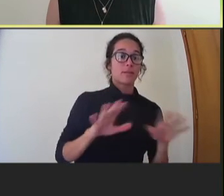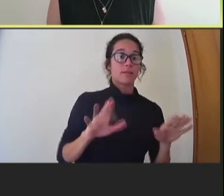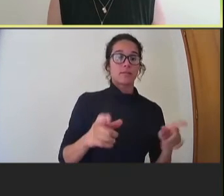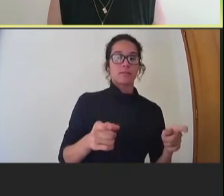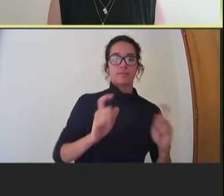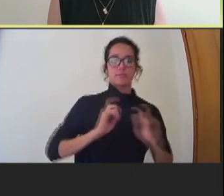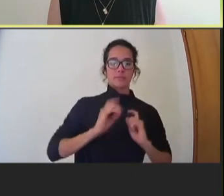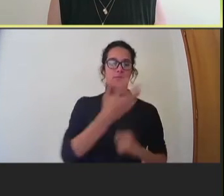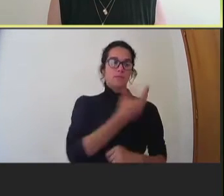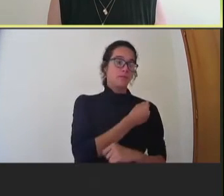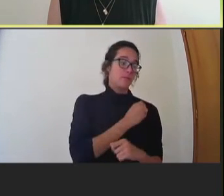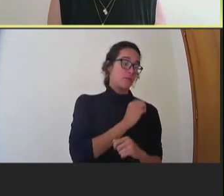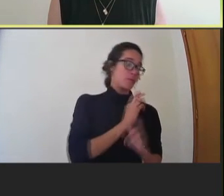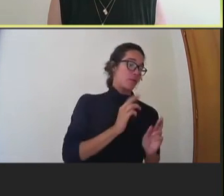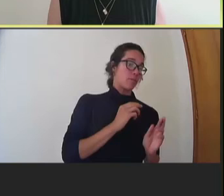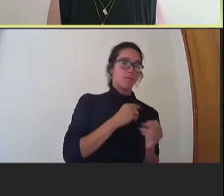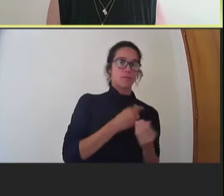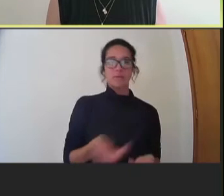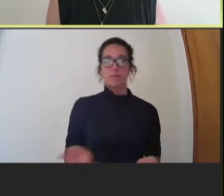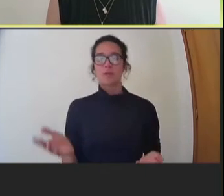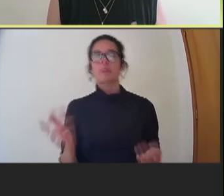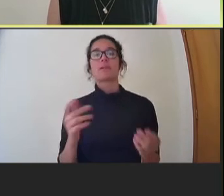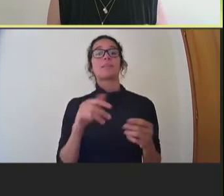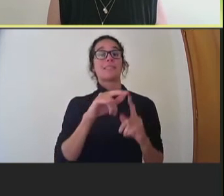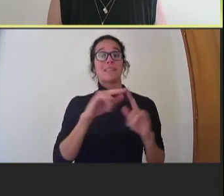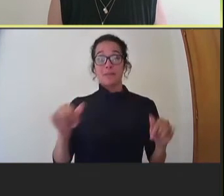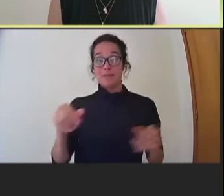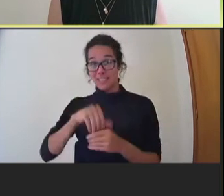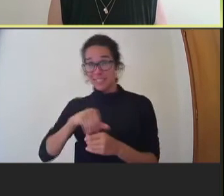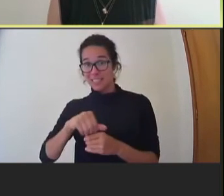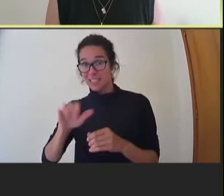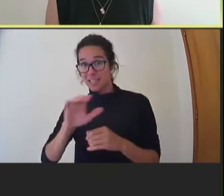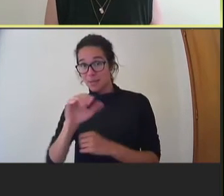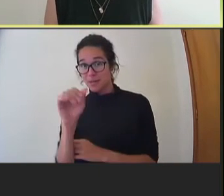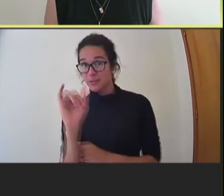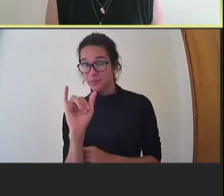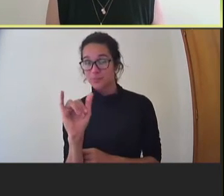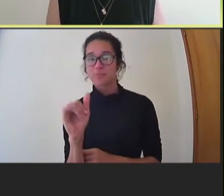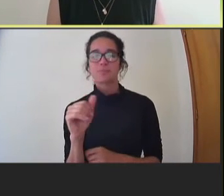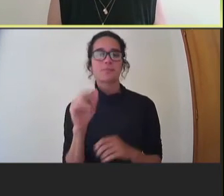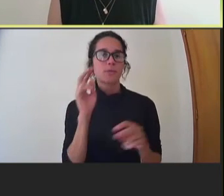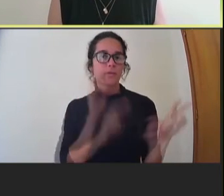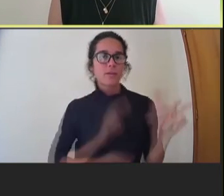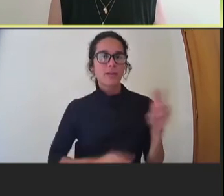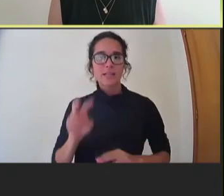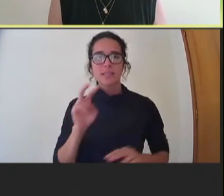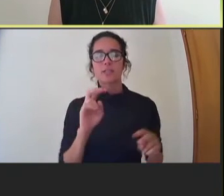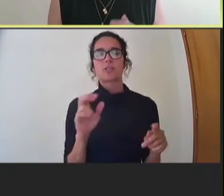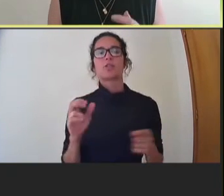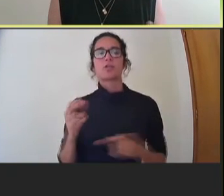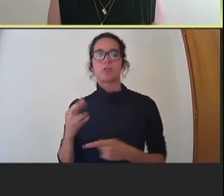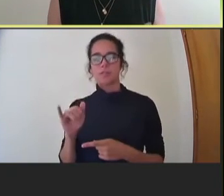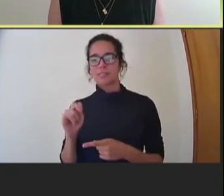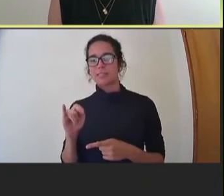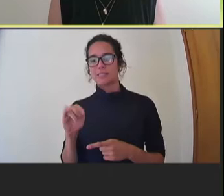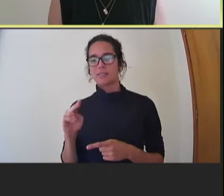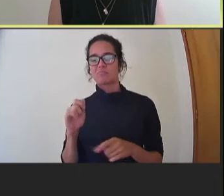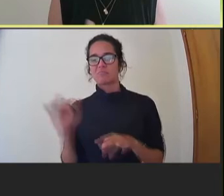our company. Surveillance -- and Christine outlined it -- we are also very much watching